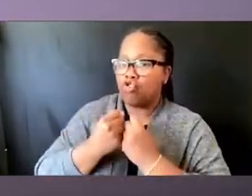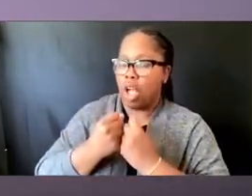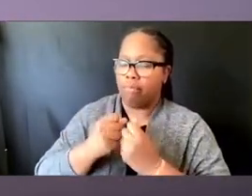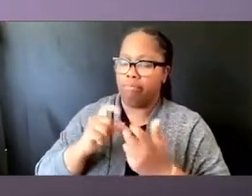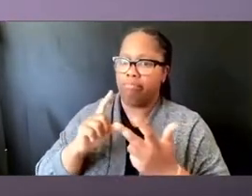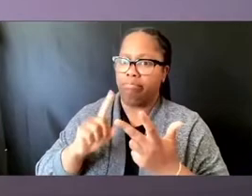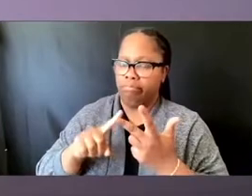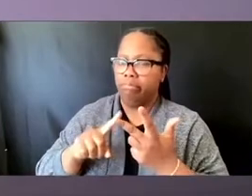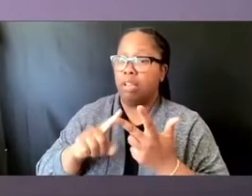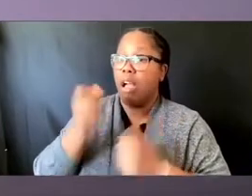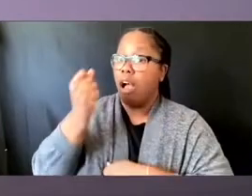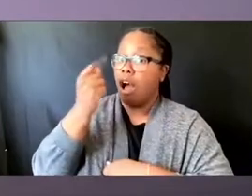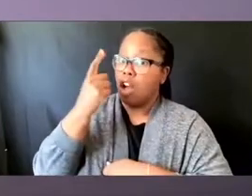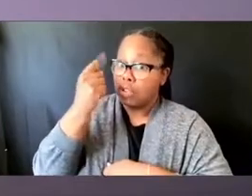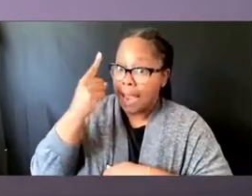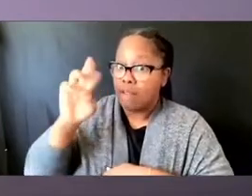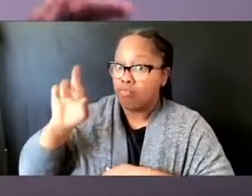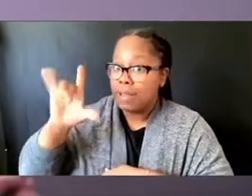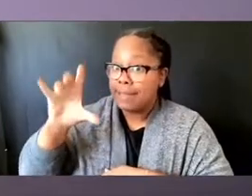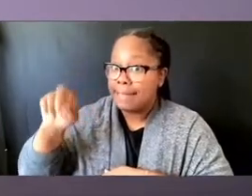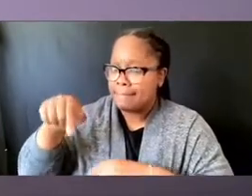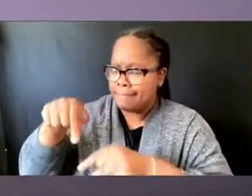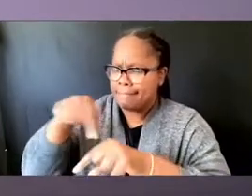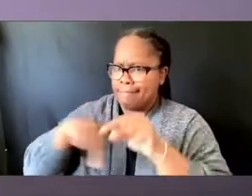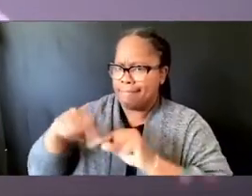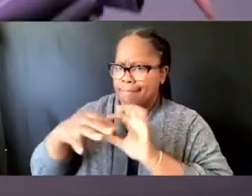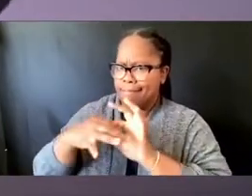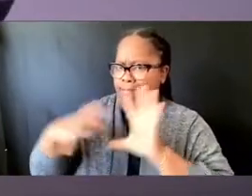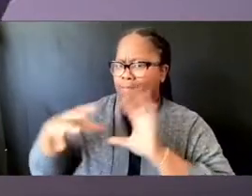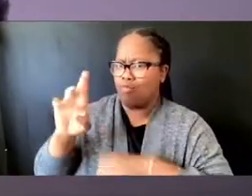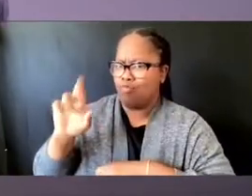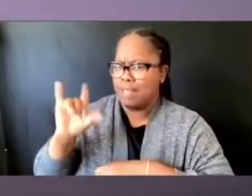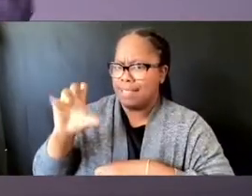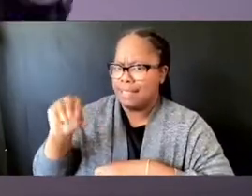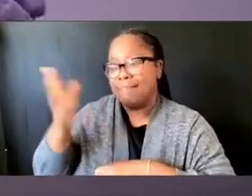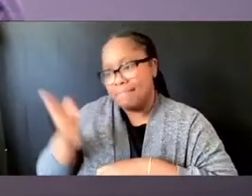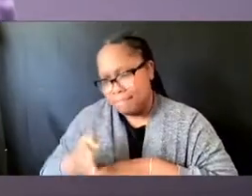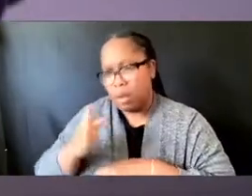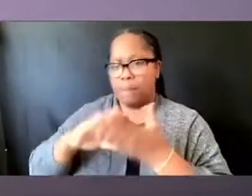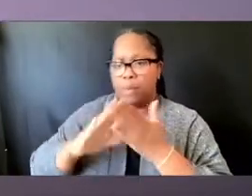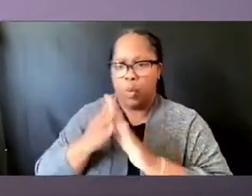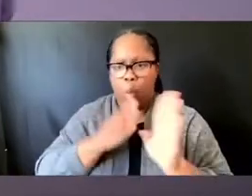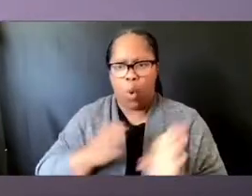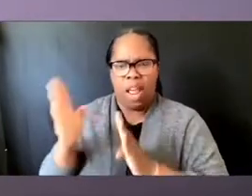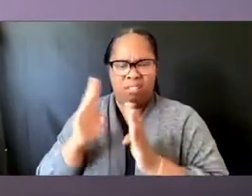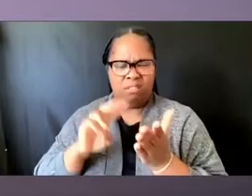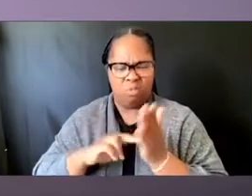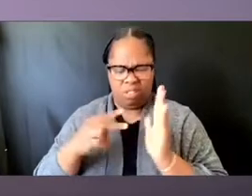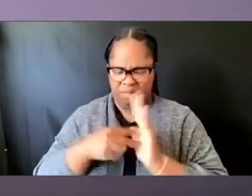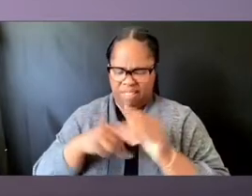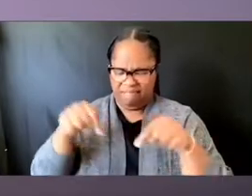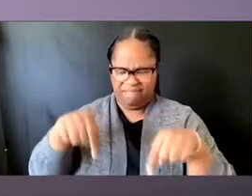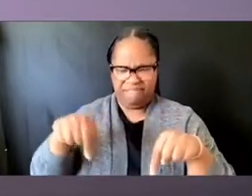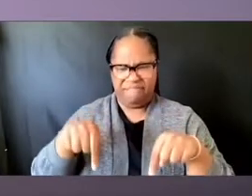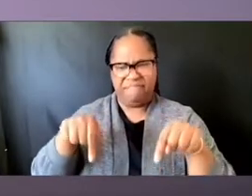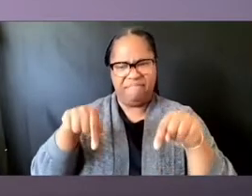Then, we go to our work with our partner organization People's Institute For Survival and Beyond, PISAB.